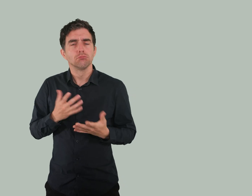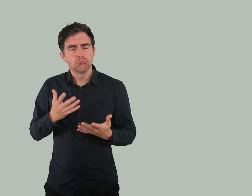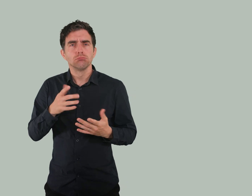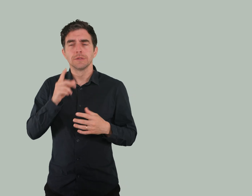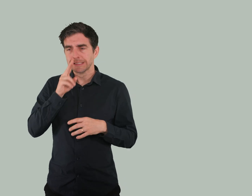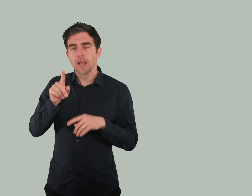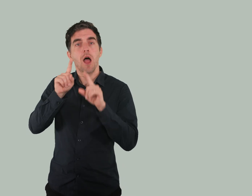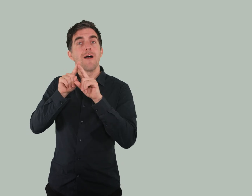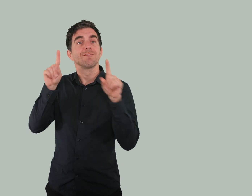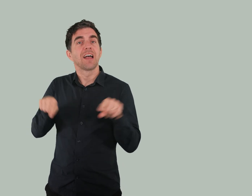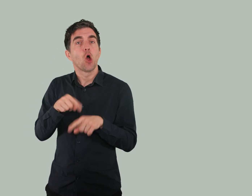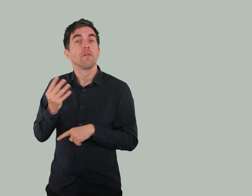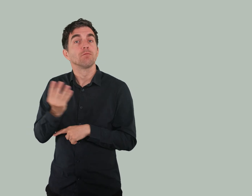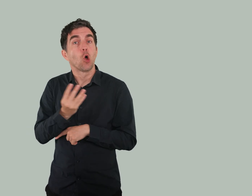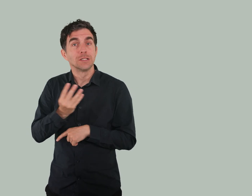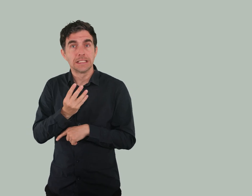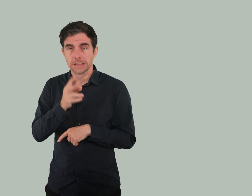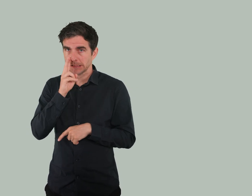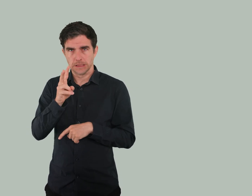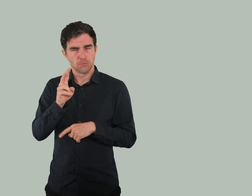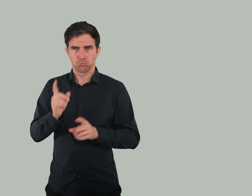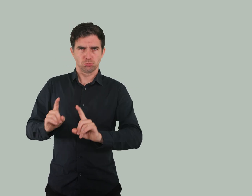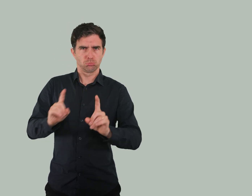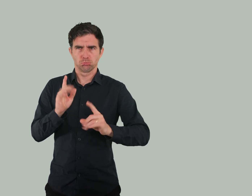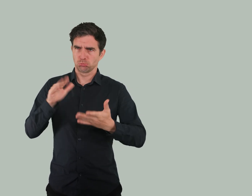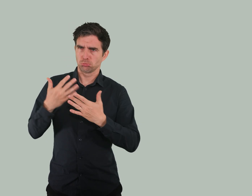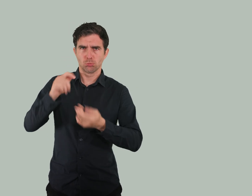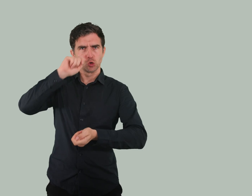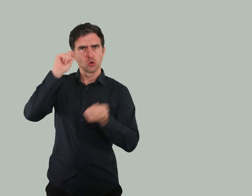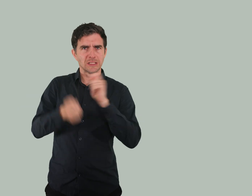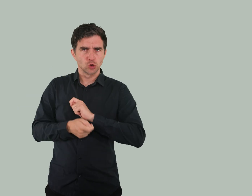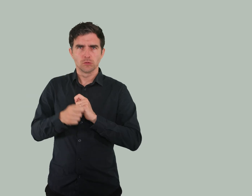222. Figure 14 shows the broader change.